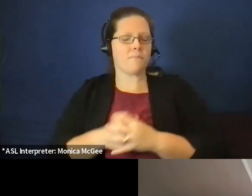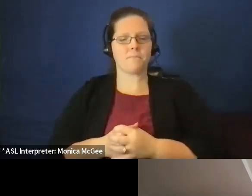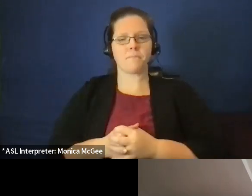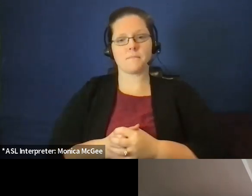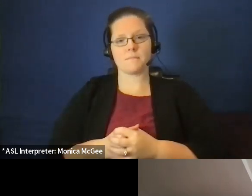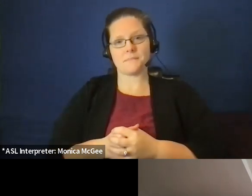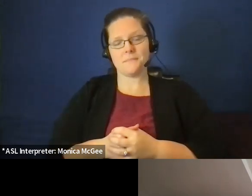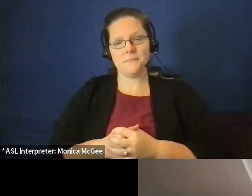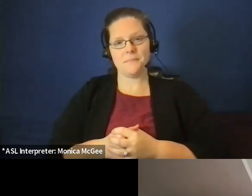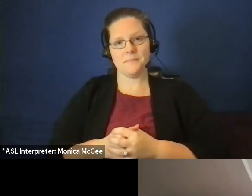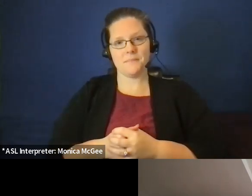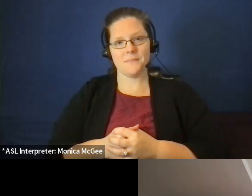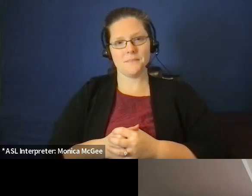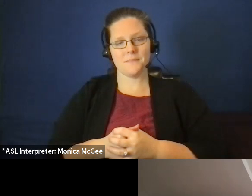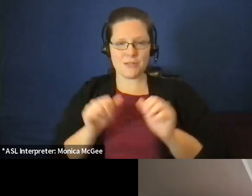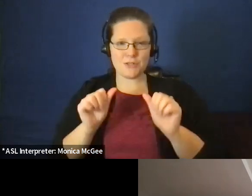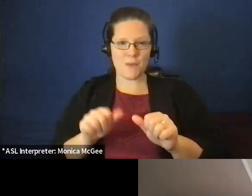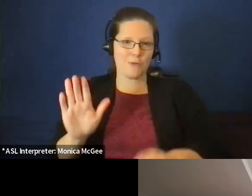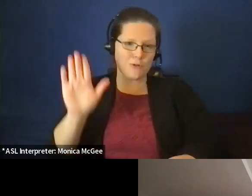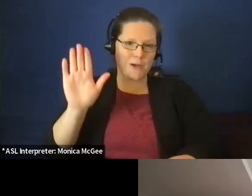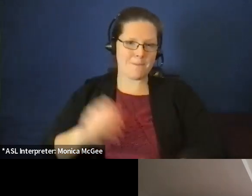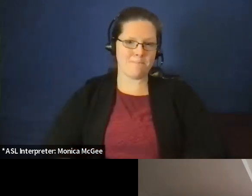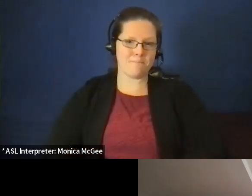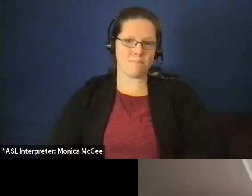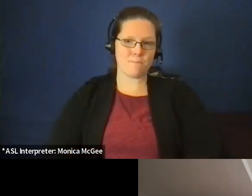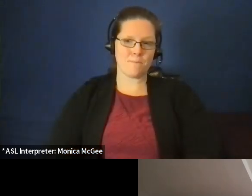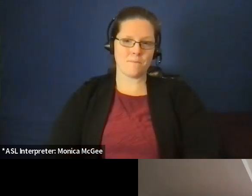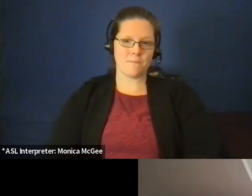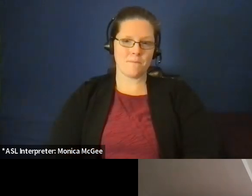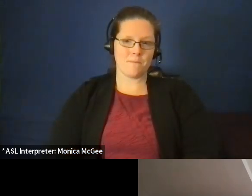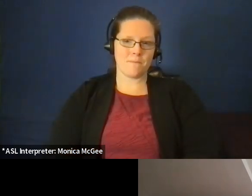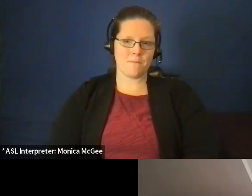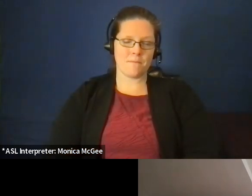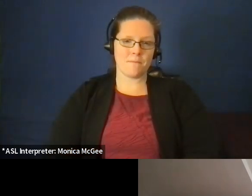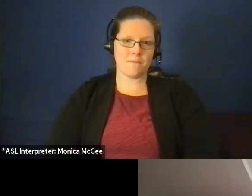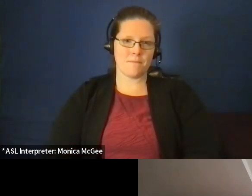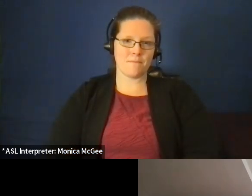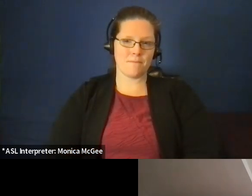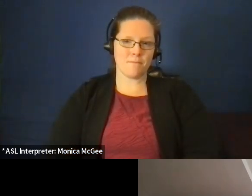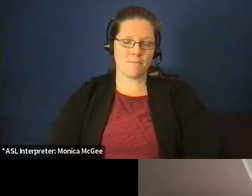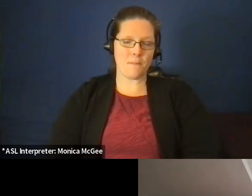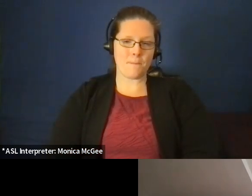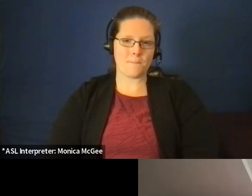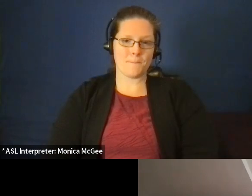hand feature, I think, on the keyboard,